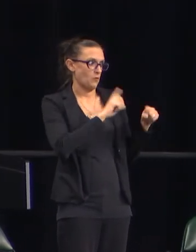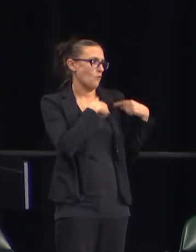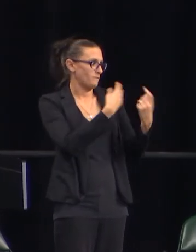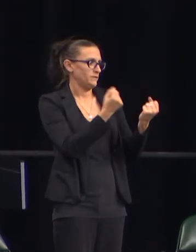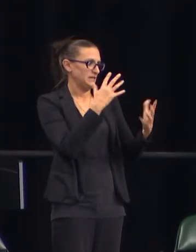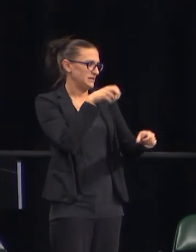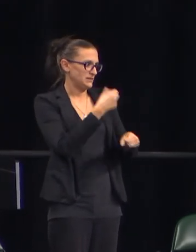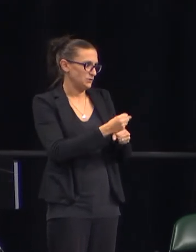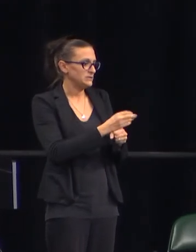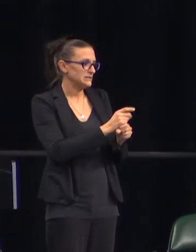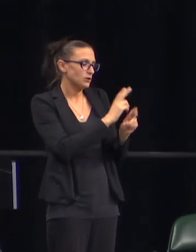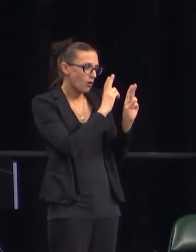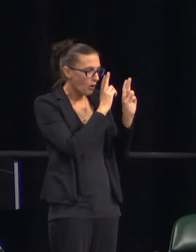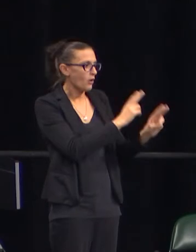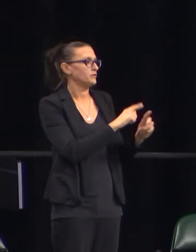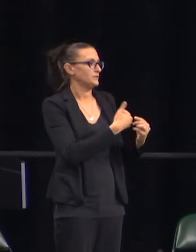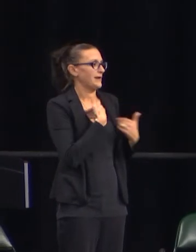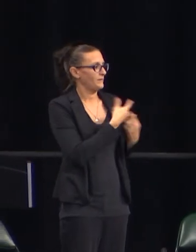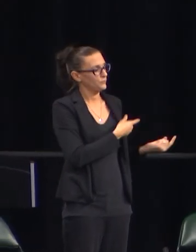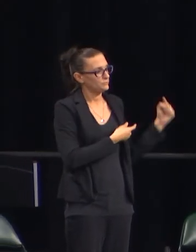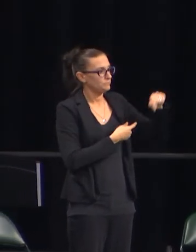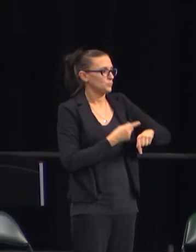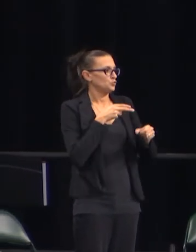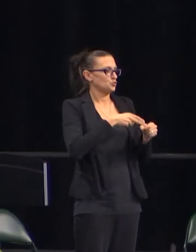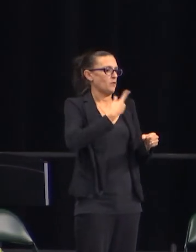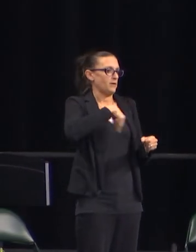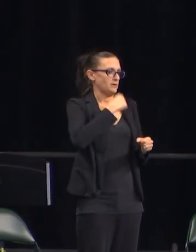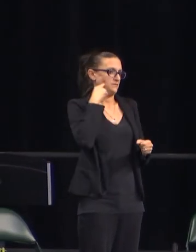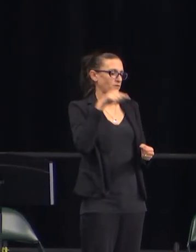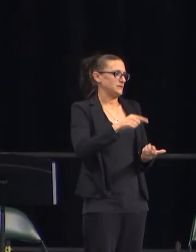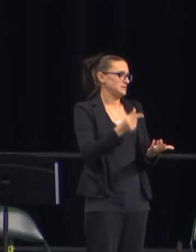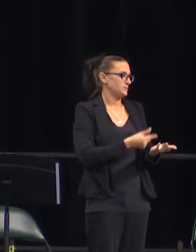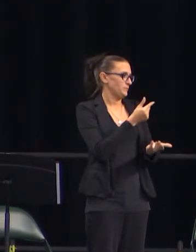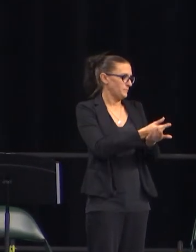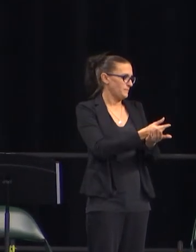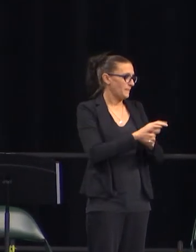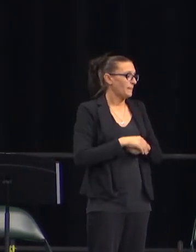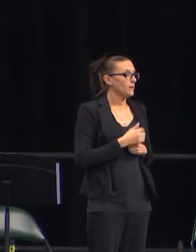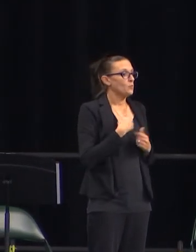and it's an honor to have you join us for this year's commencement. We would like to present you